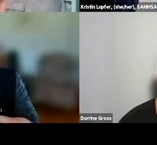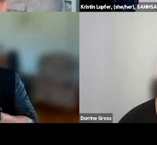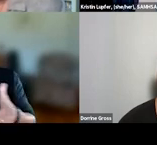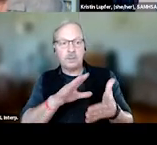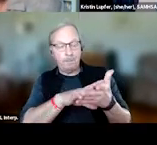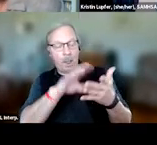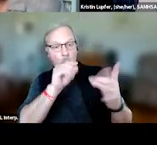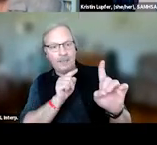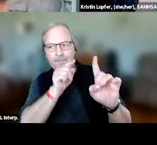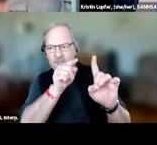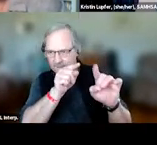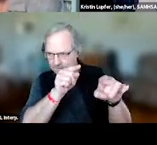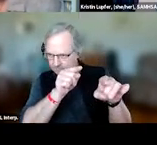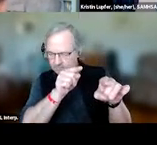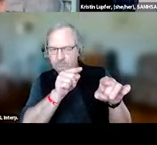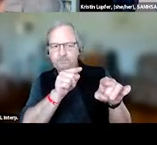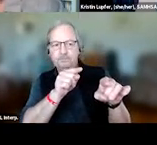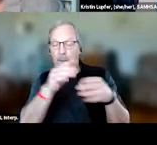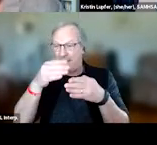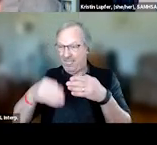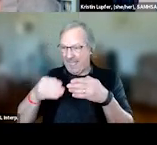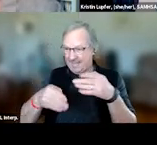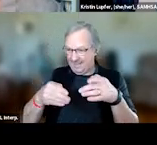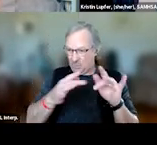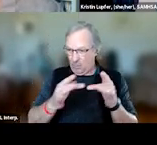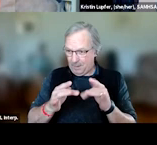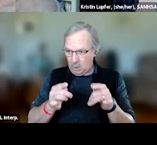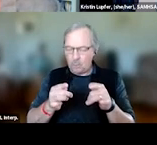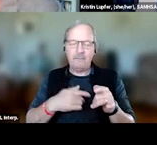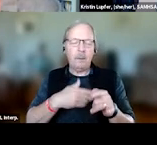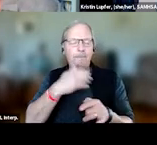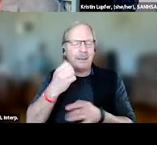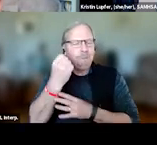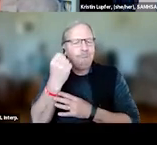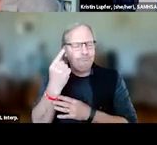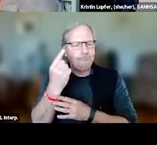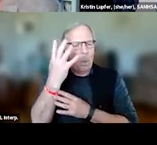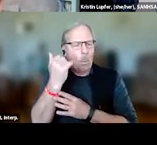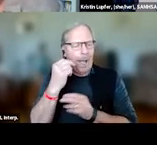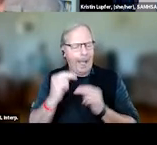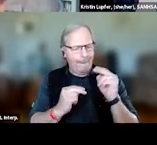So it's our intention that by the end of this webinar, you'll have a better understanding of why building and sustaining relationships